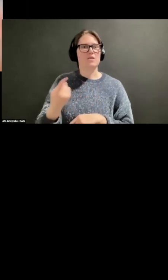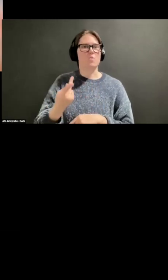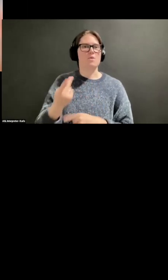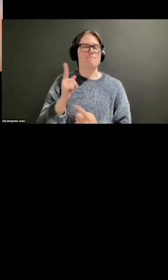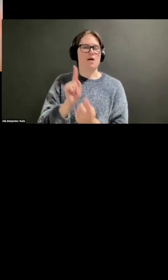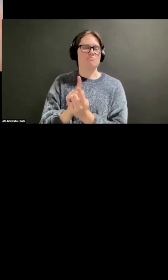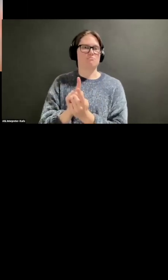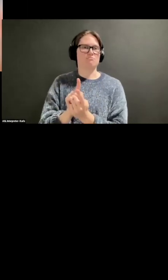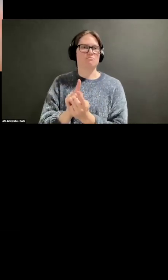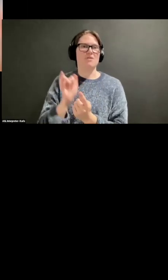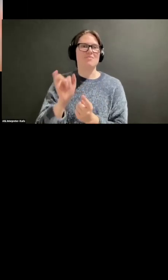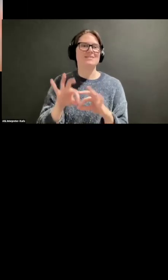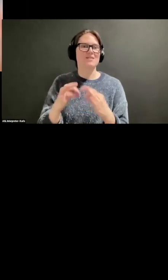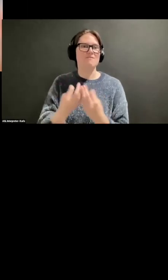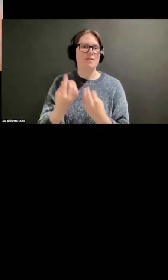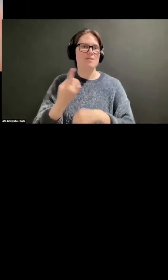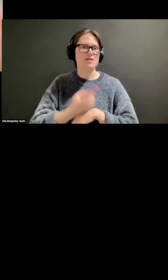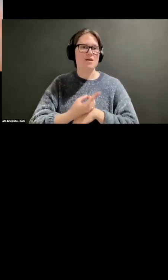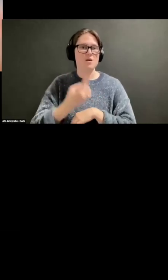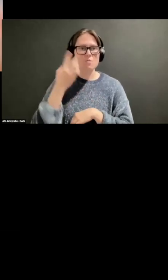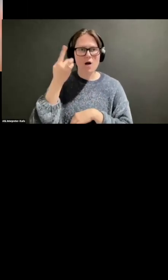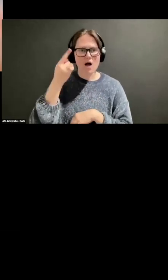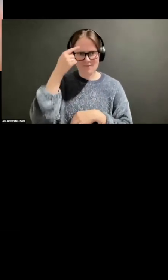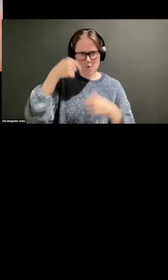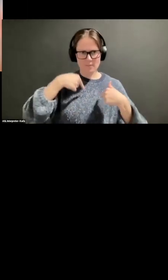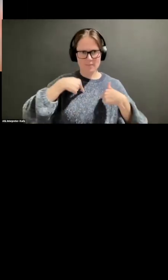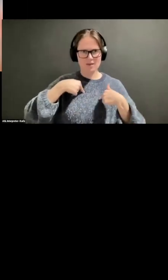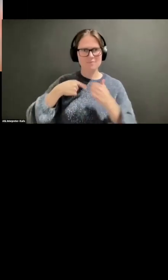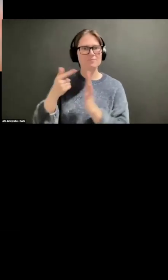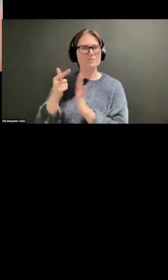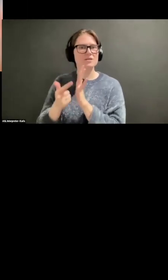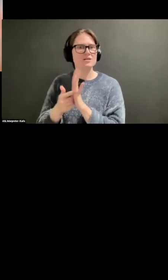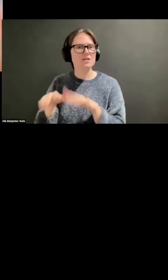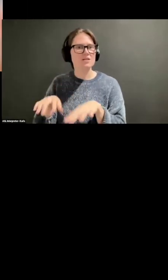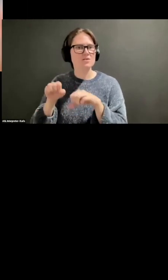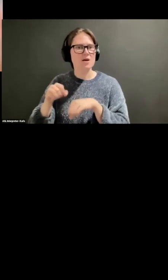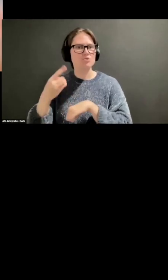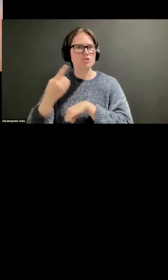the legal adoption day was merely the state recognizing what was already true,